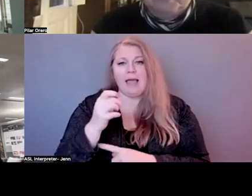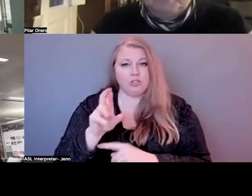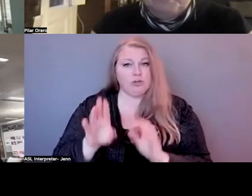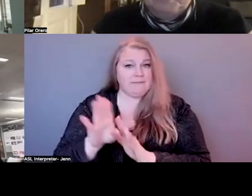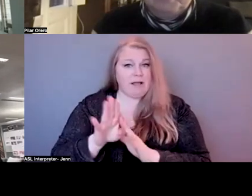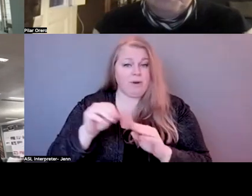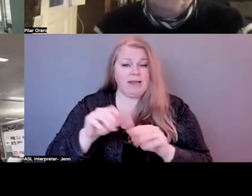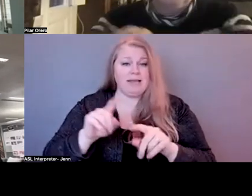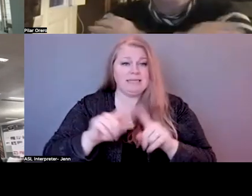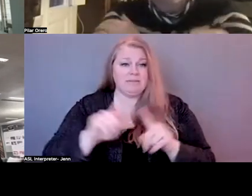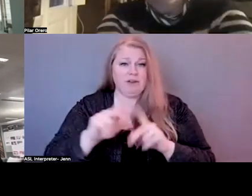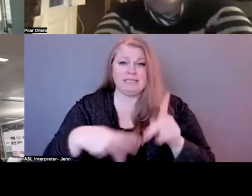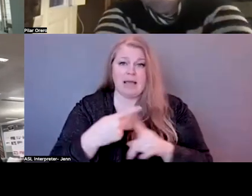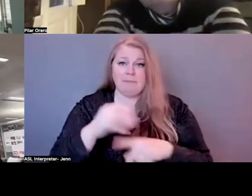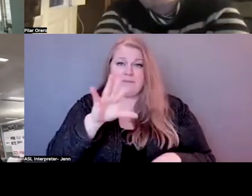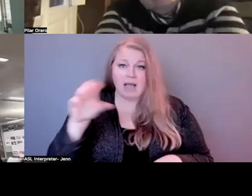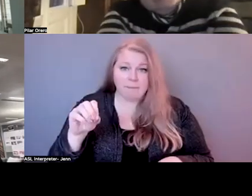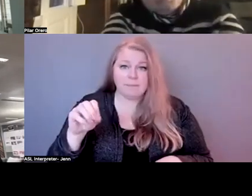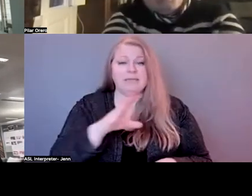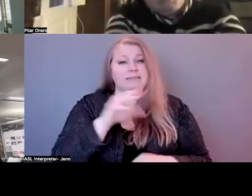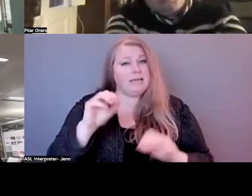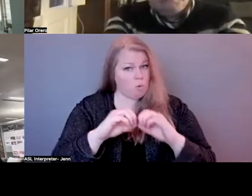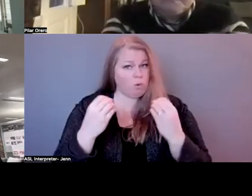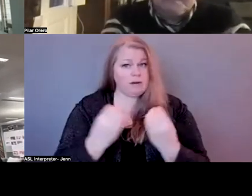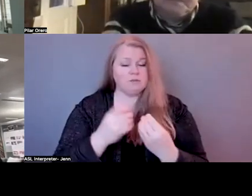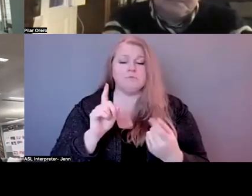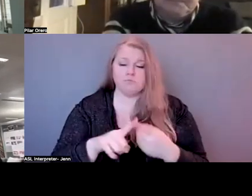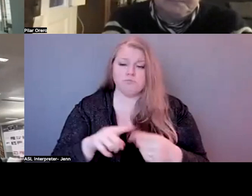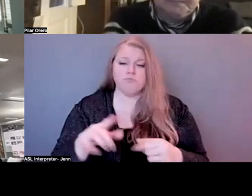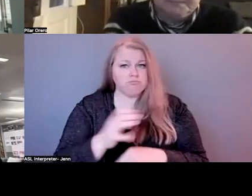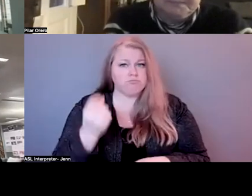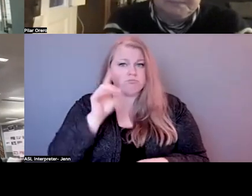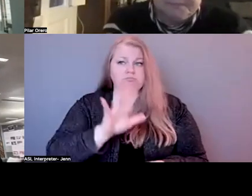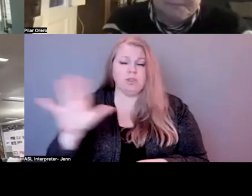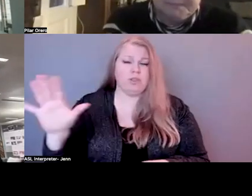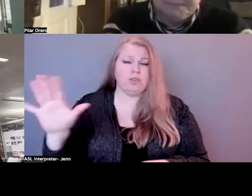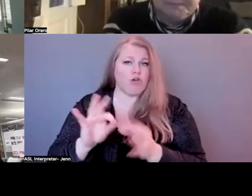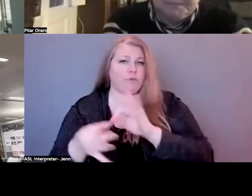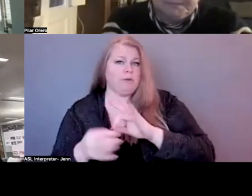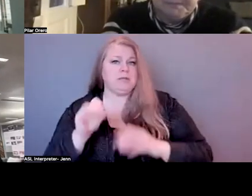type of companies and organizations to understand that their interpretation of XR accessibility.